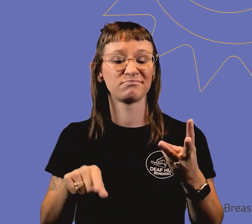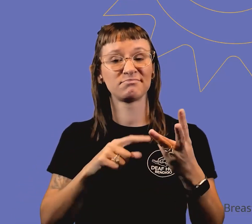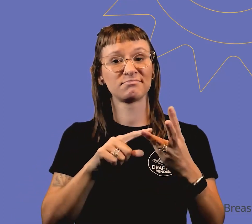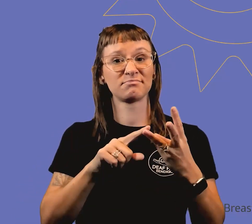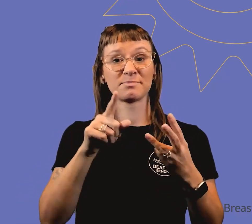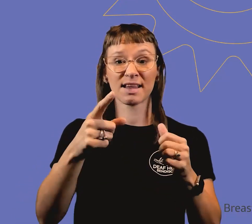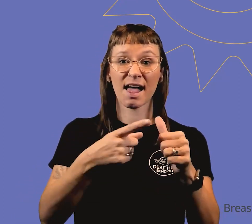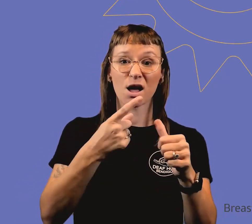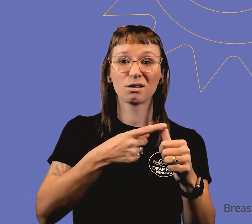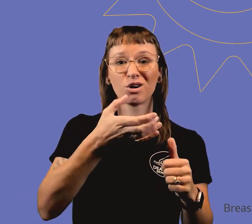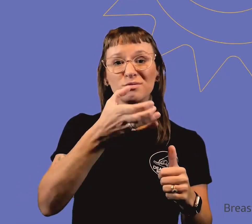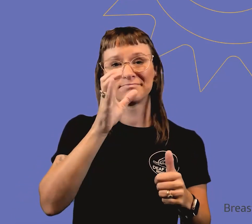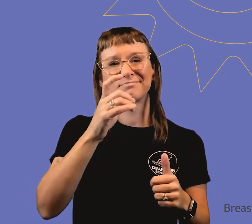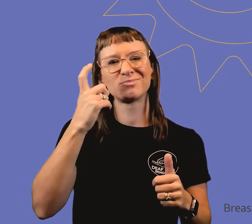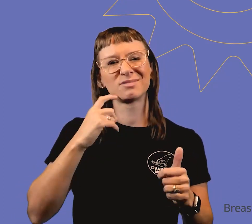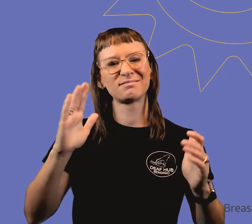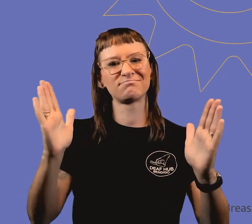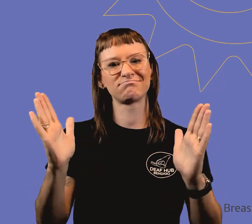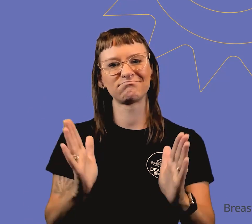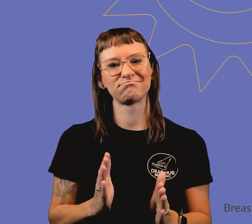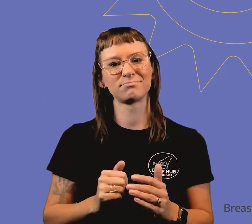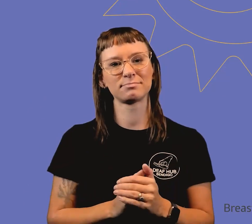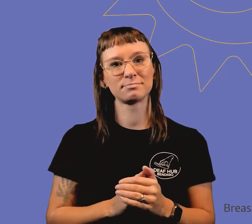Limiting alcohol consumption and, 5- Avoiding smoking.